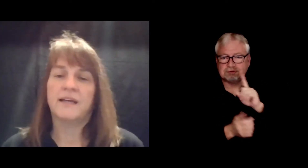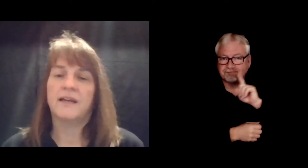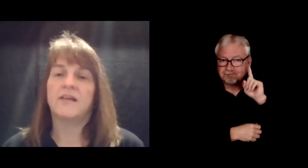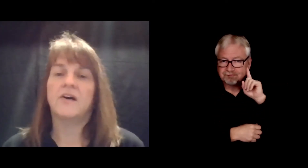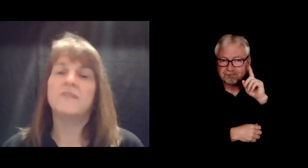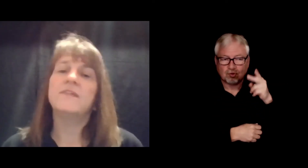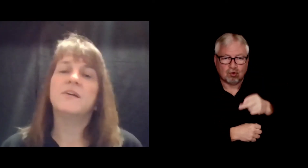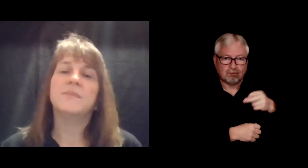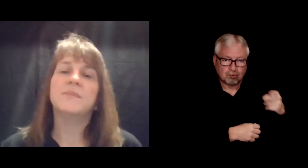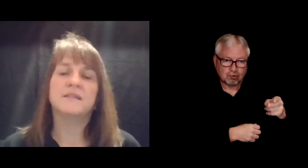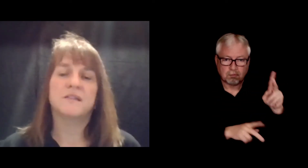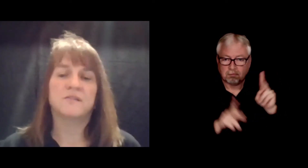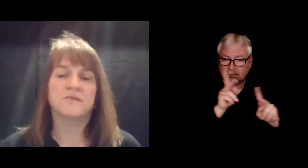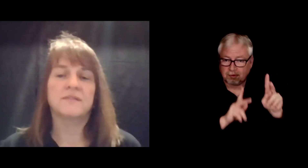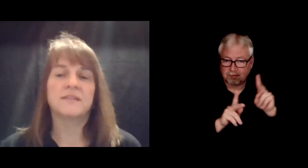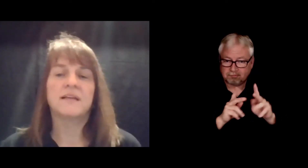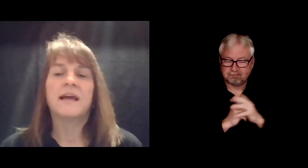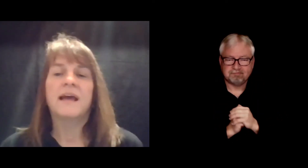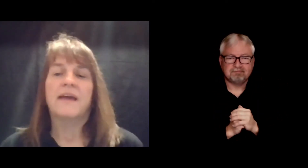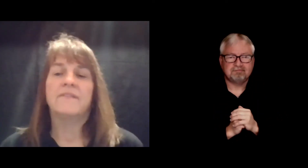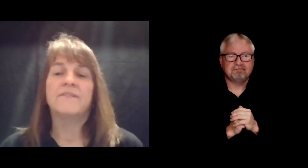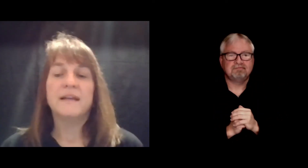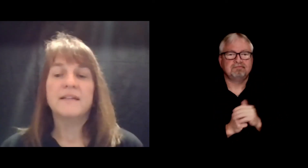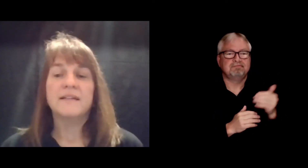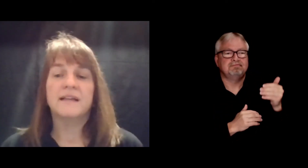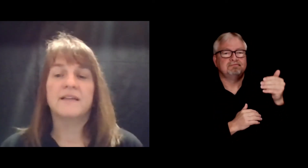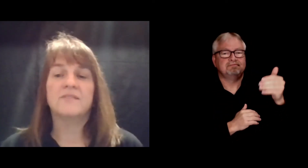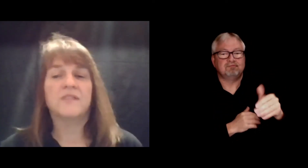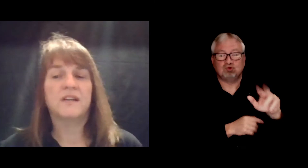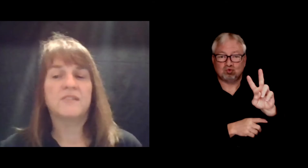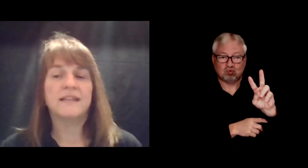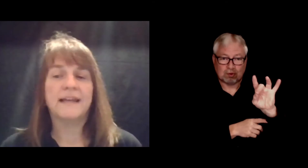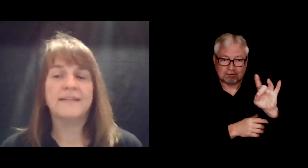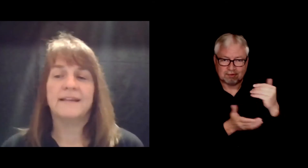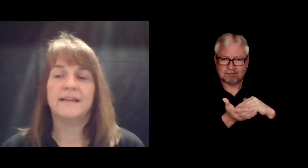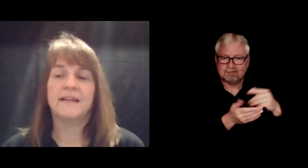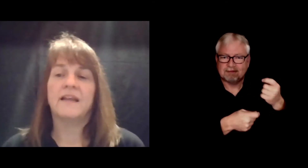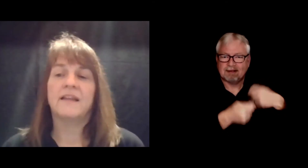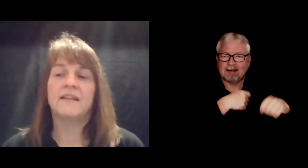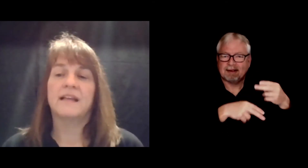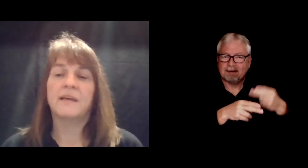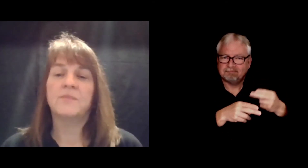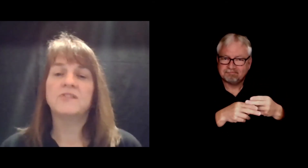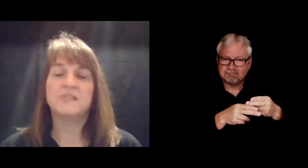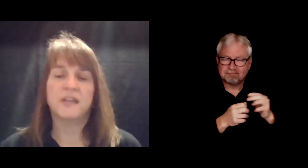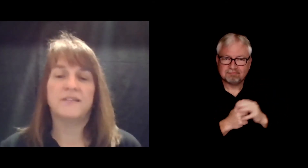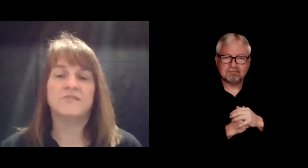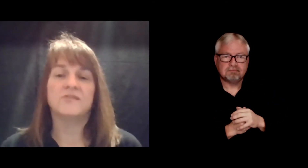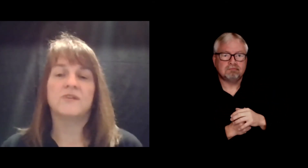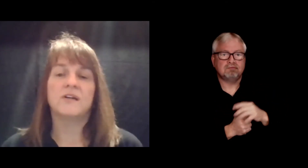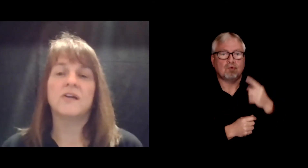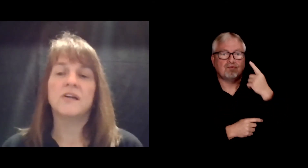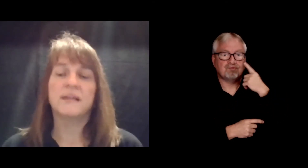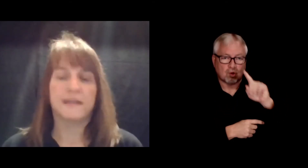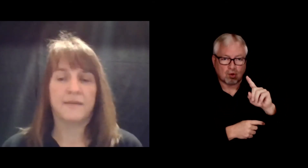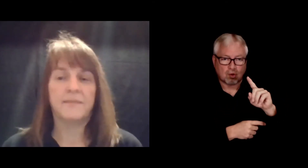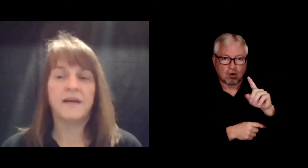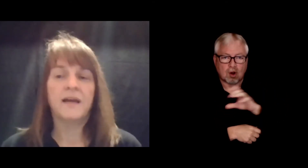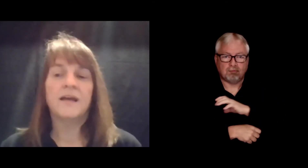and Hard of Hearing Minnesotans. And finally in 2018, the name was changed to our current name,